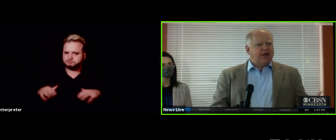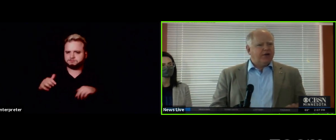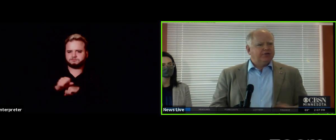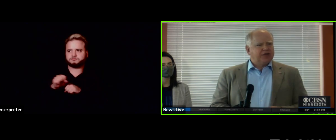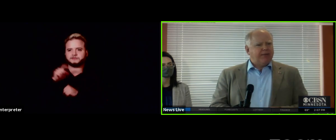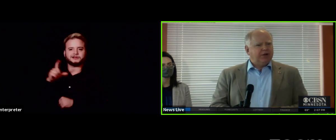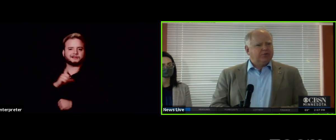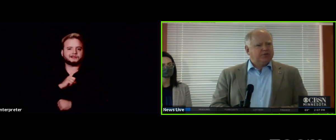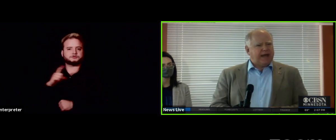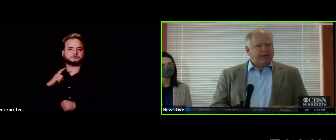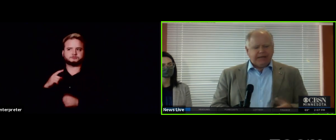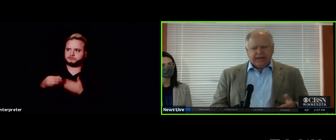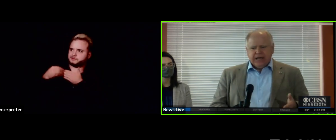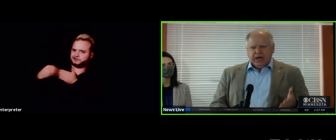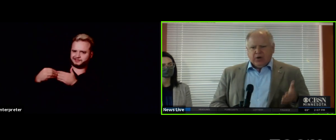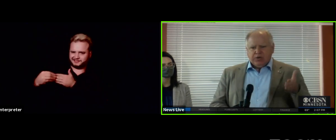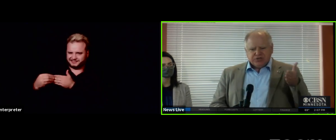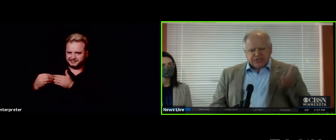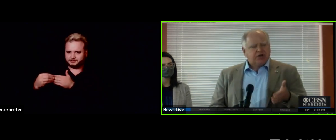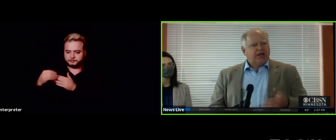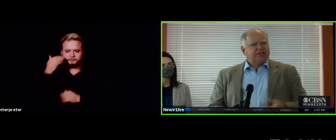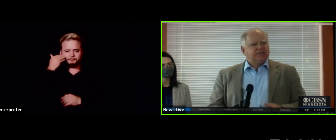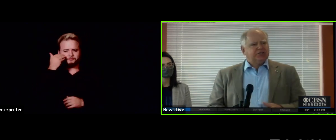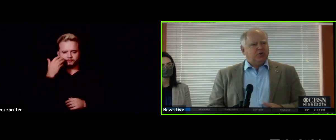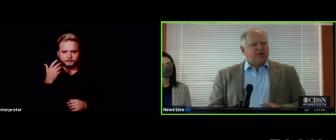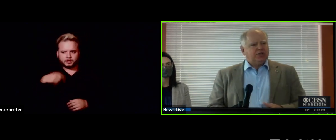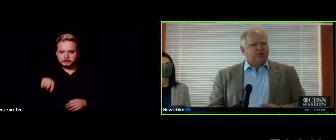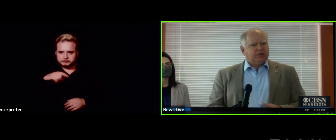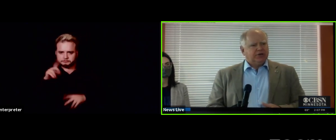and there's not much what's happening. When you see a crisis situation, it's when leadership